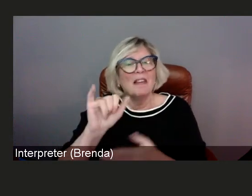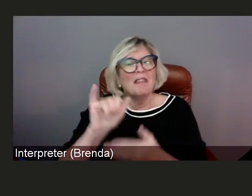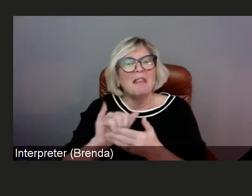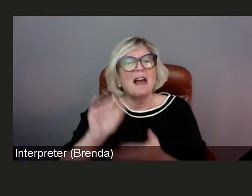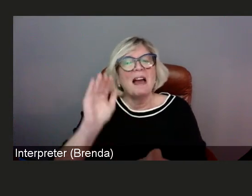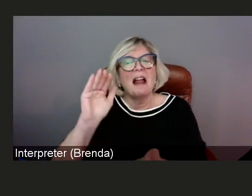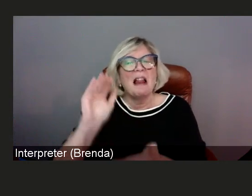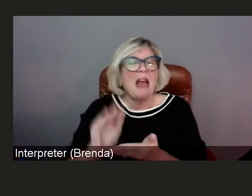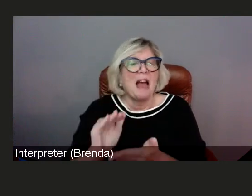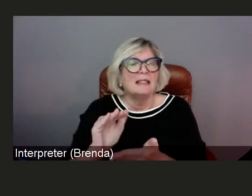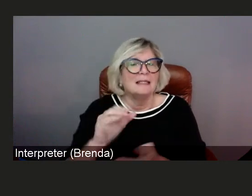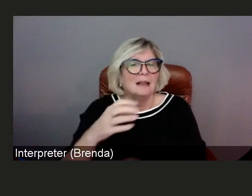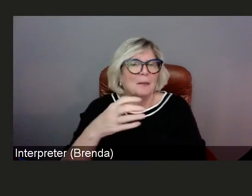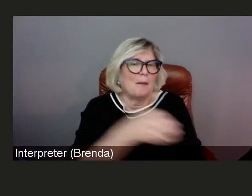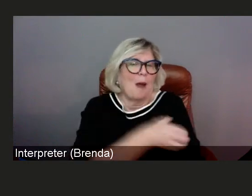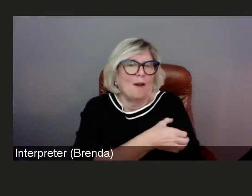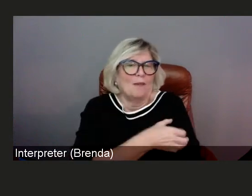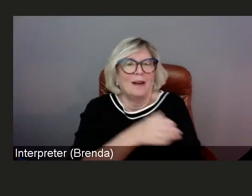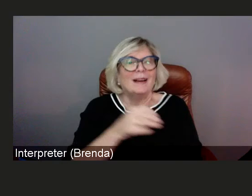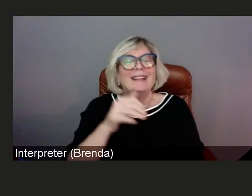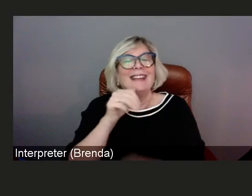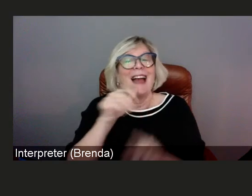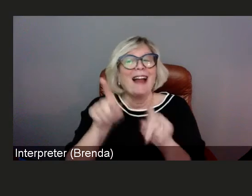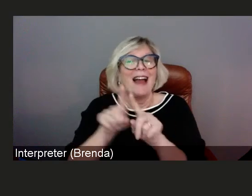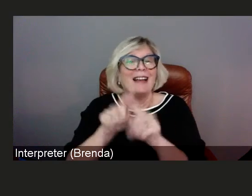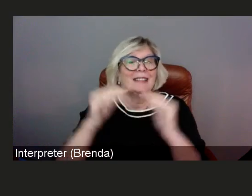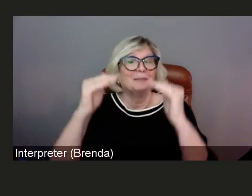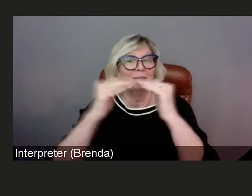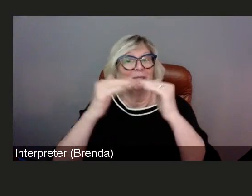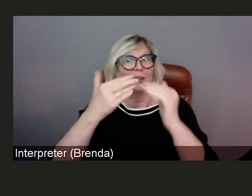is not as good as the virus that it had come from